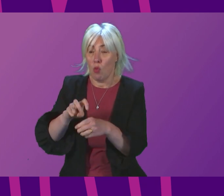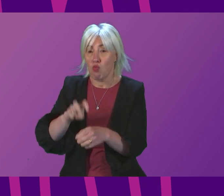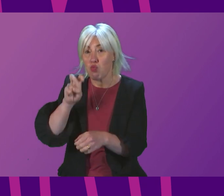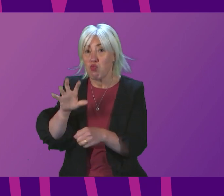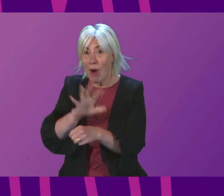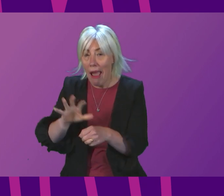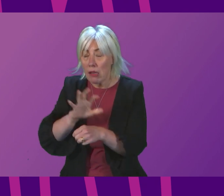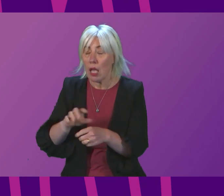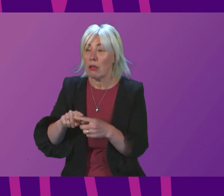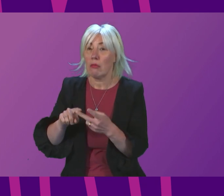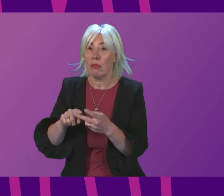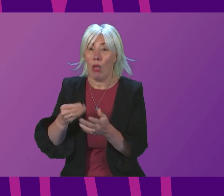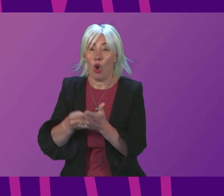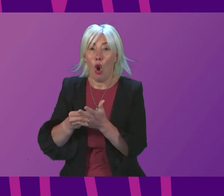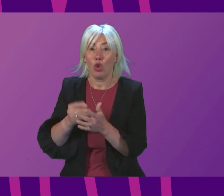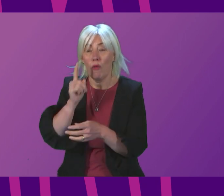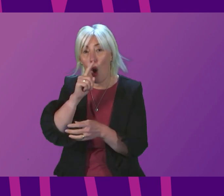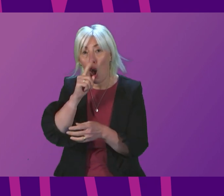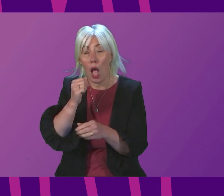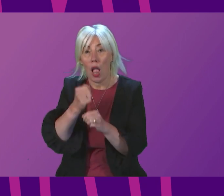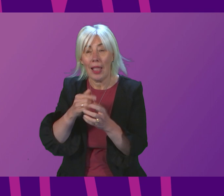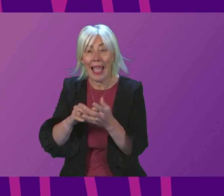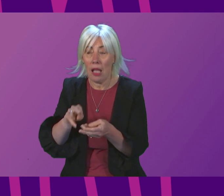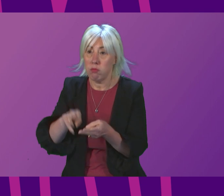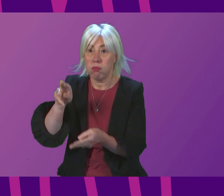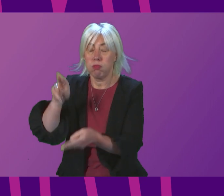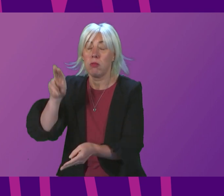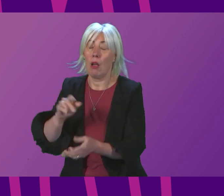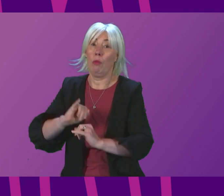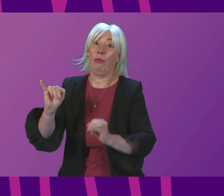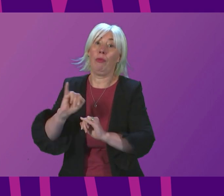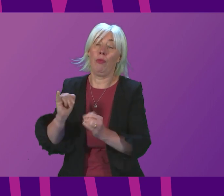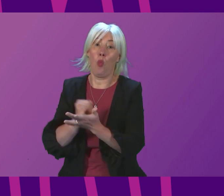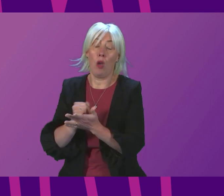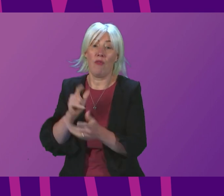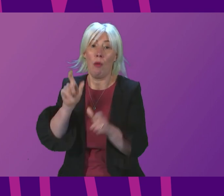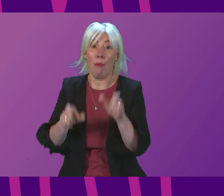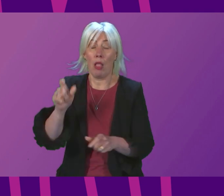living crisis, but there was no recognition of that Tory legacy in the chancellor’s statement.